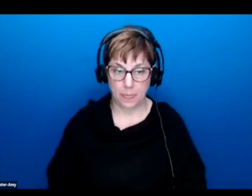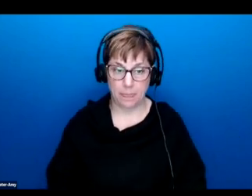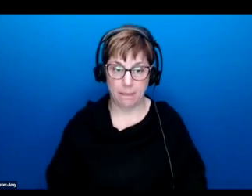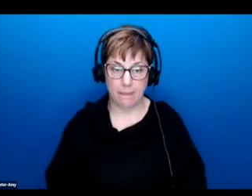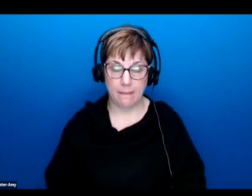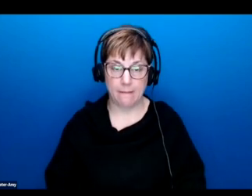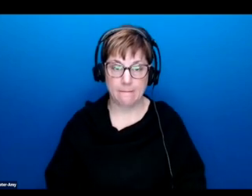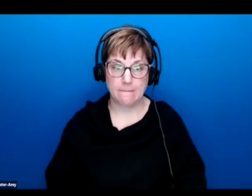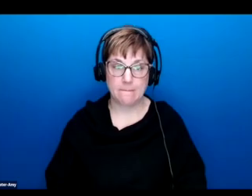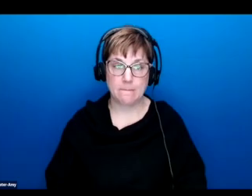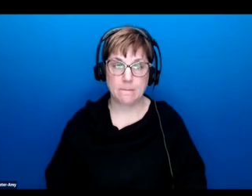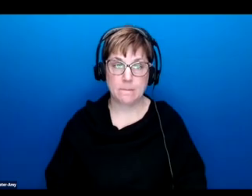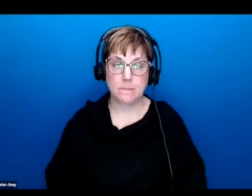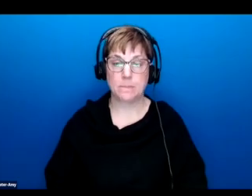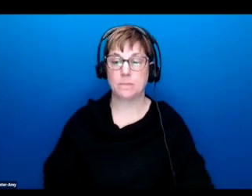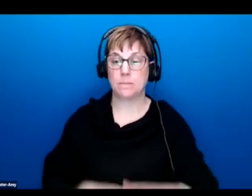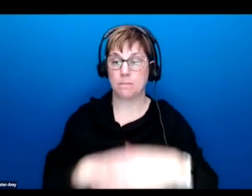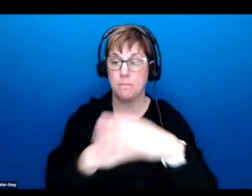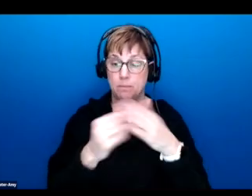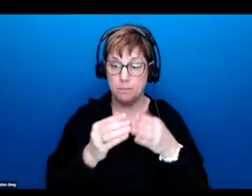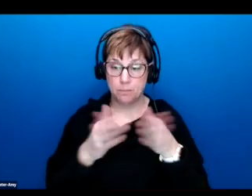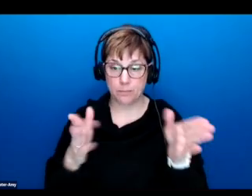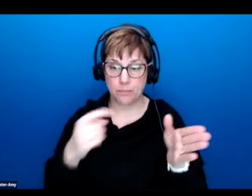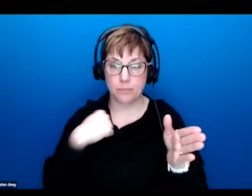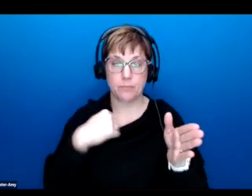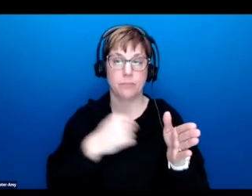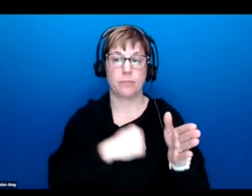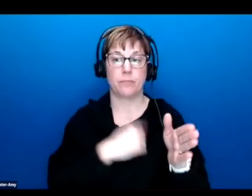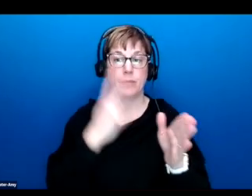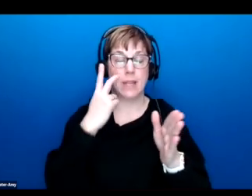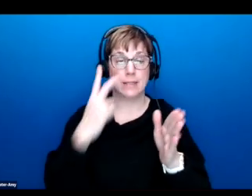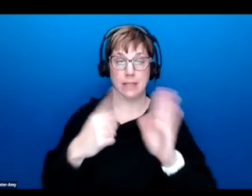Overall, we find and present in the dashboard that about